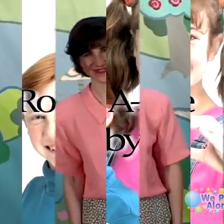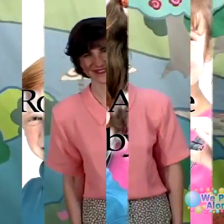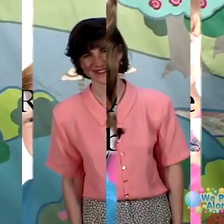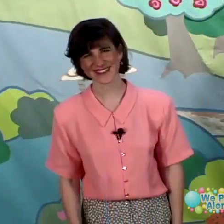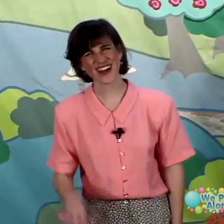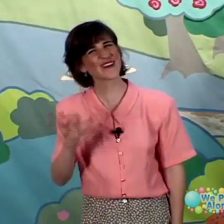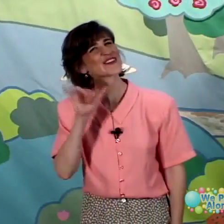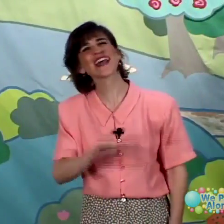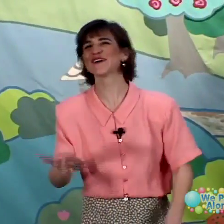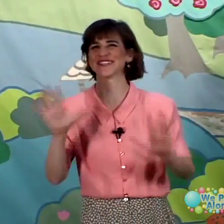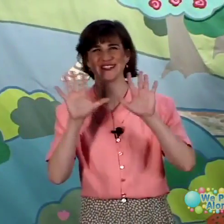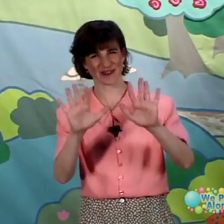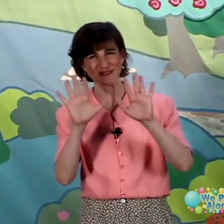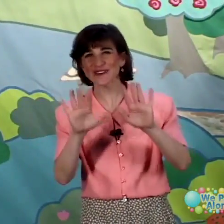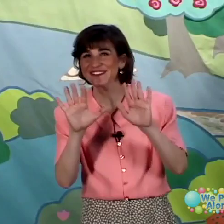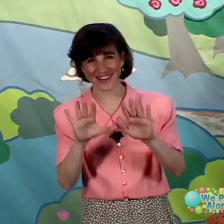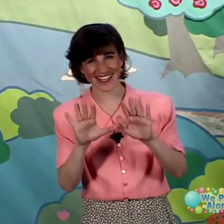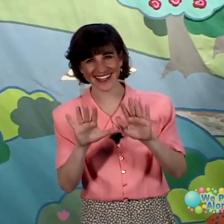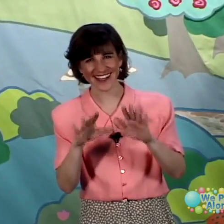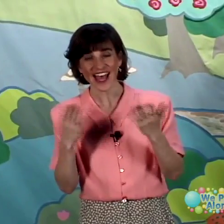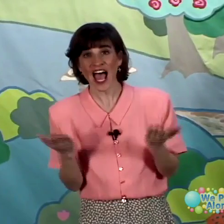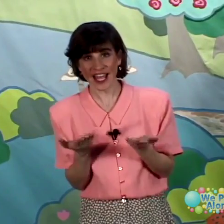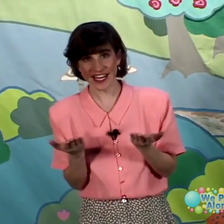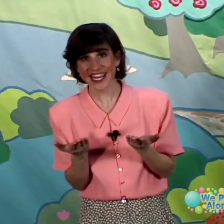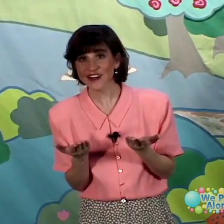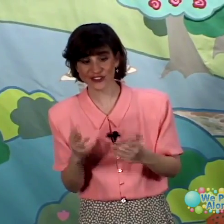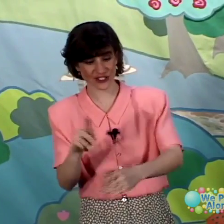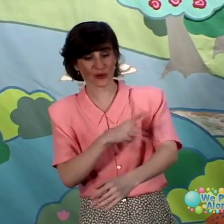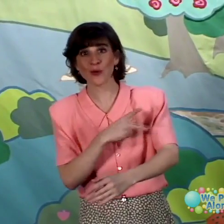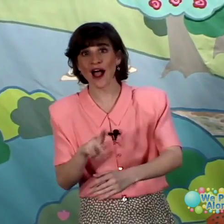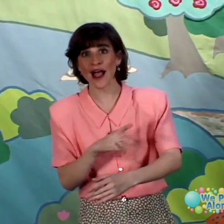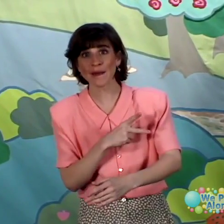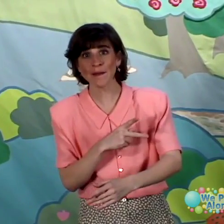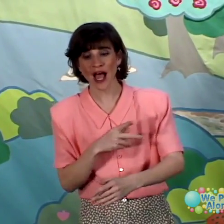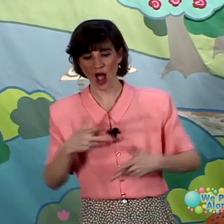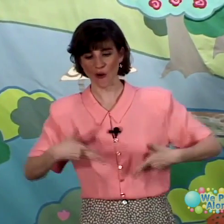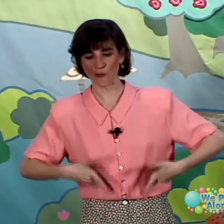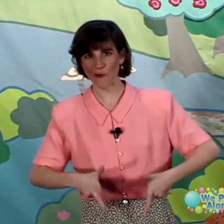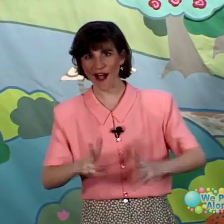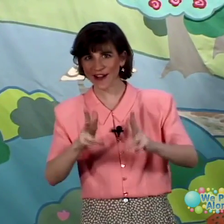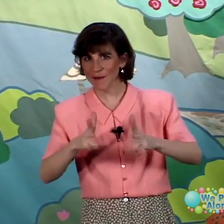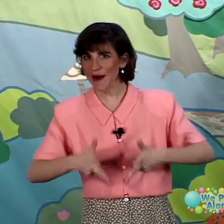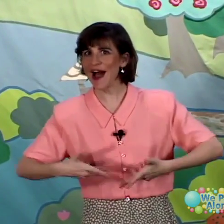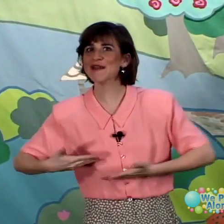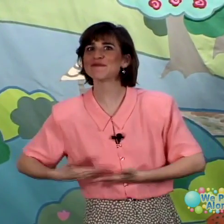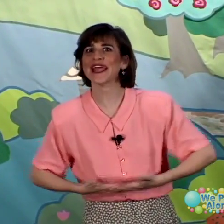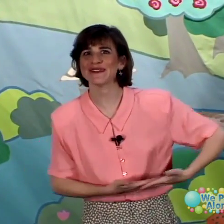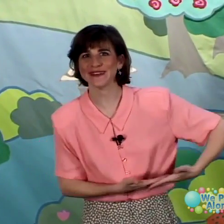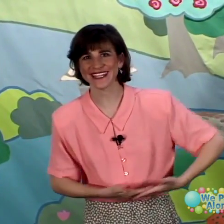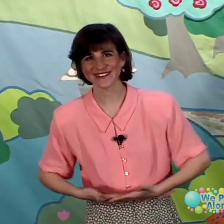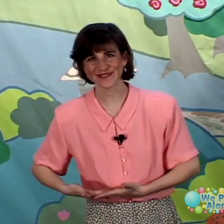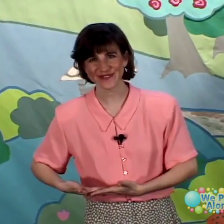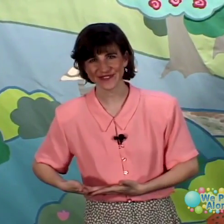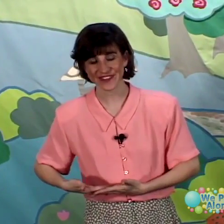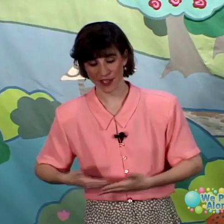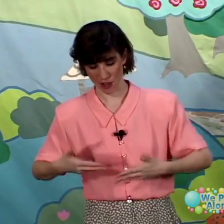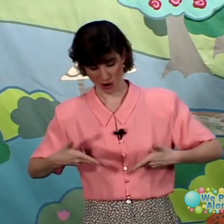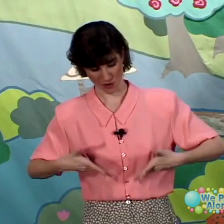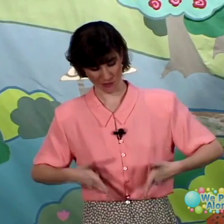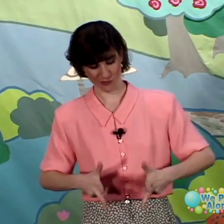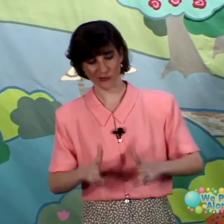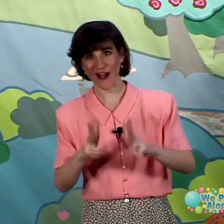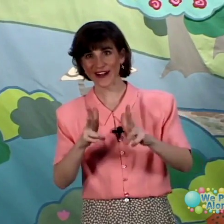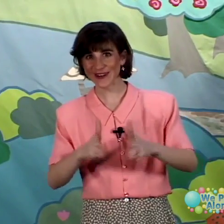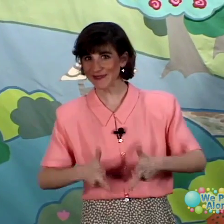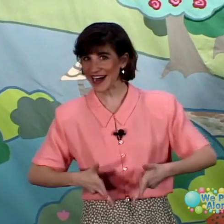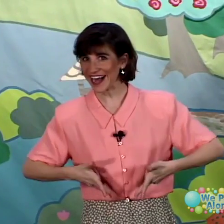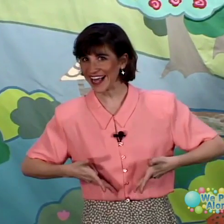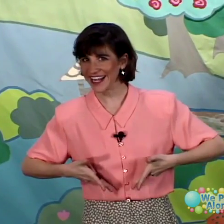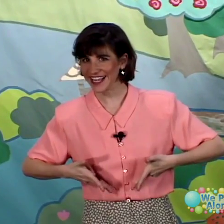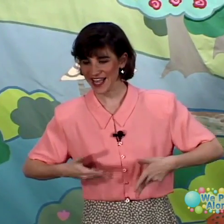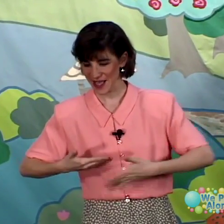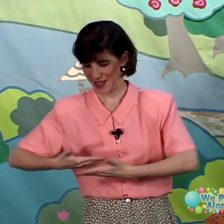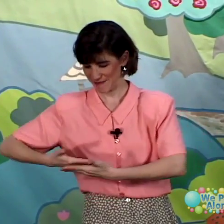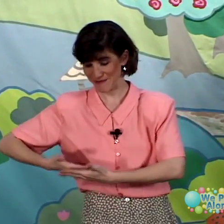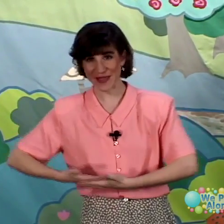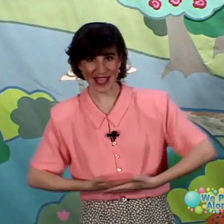oh that was terrific and here's the rhyme rock-a-bye baby rock-a-bye baby